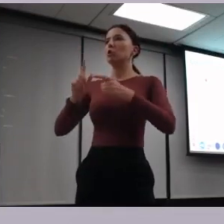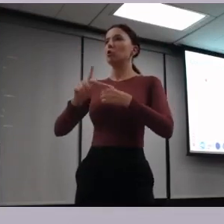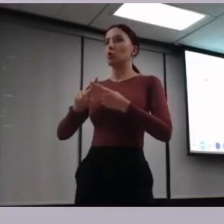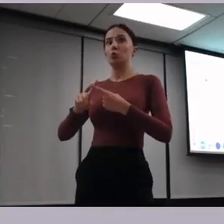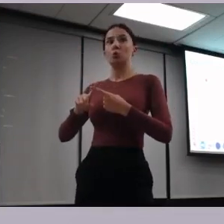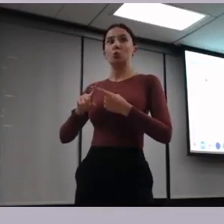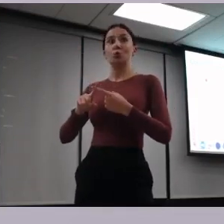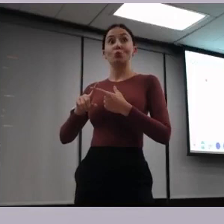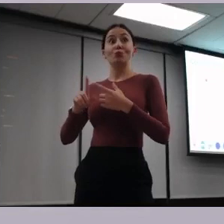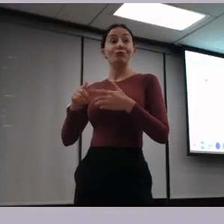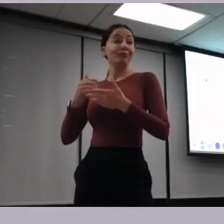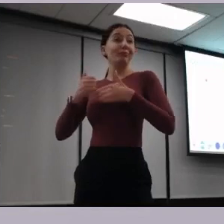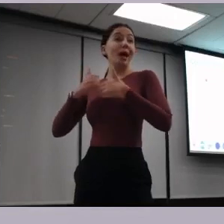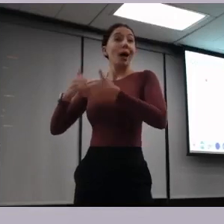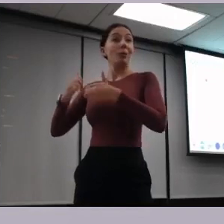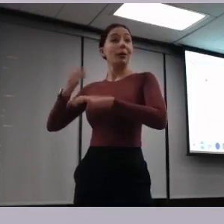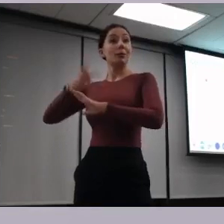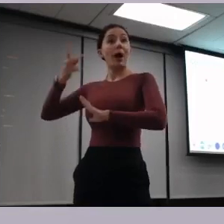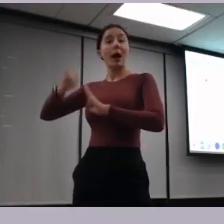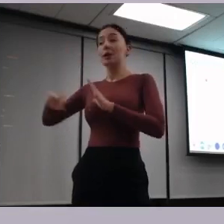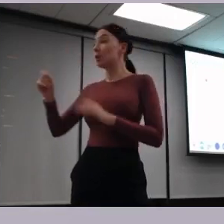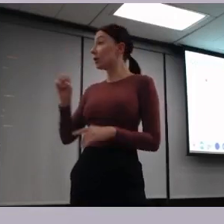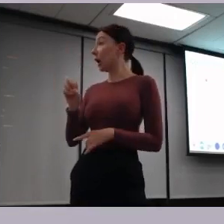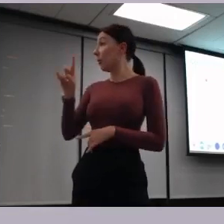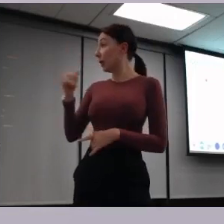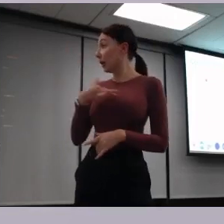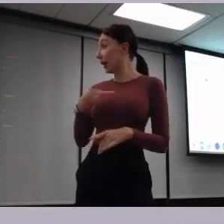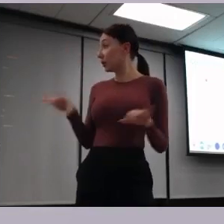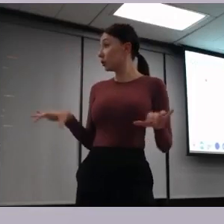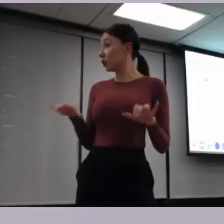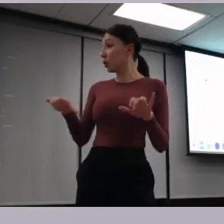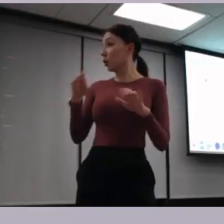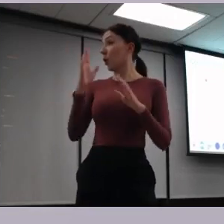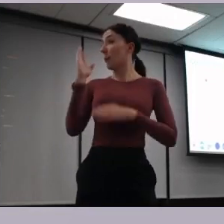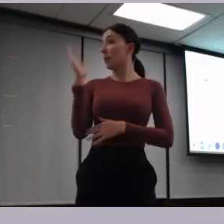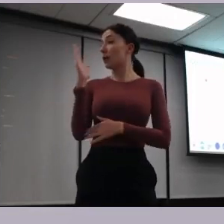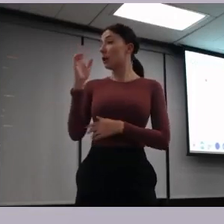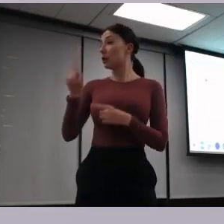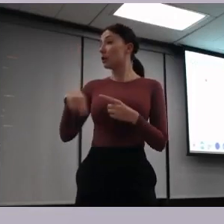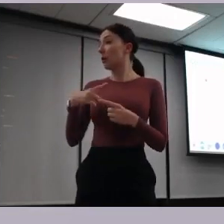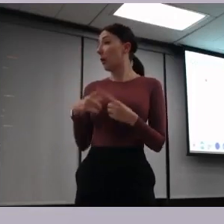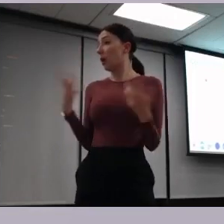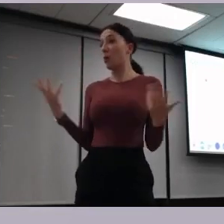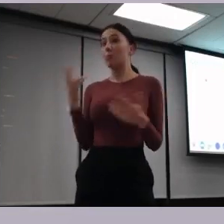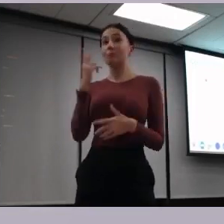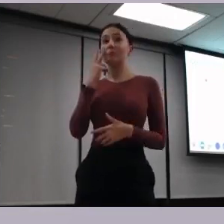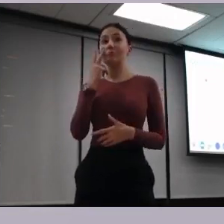So, Emily, would you like to do a little presentation about Missy? Thank you.